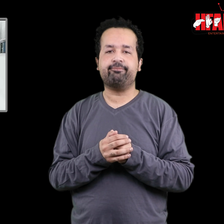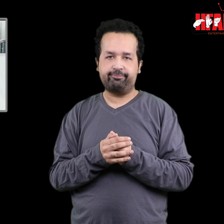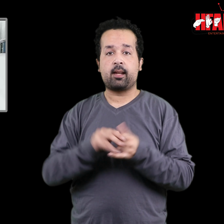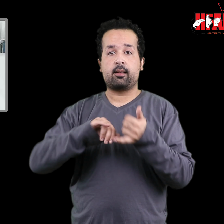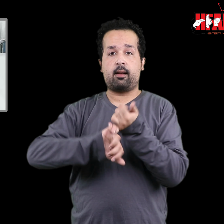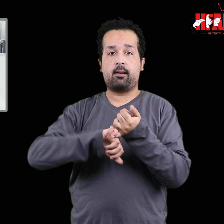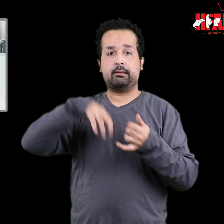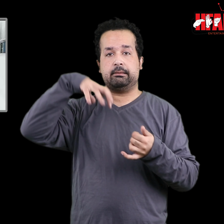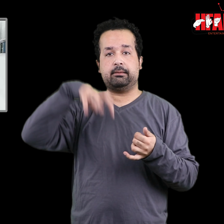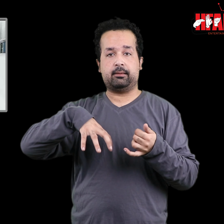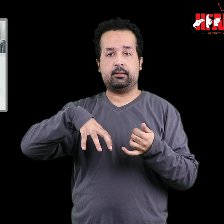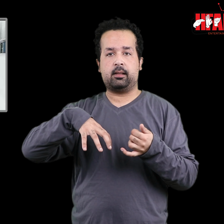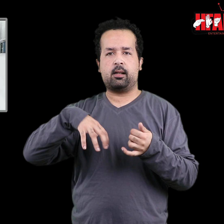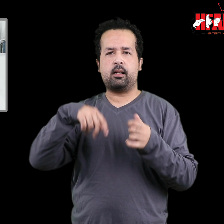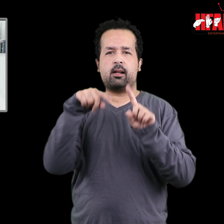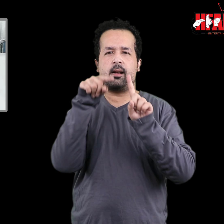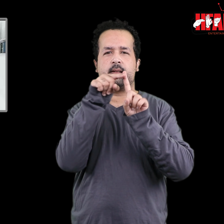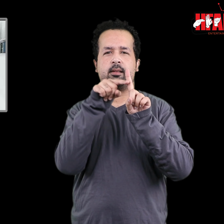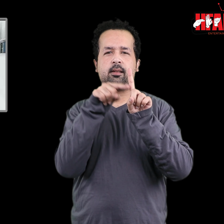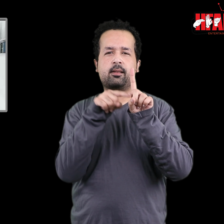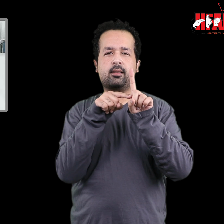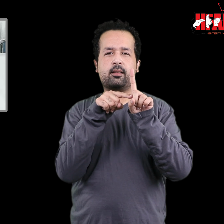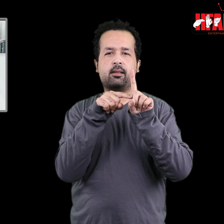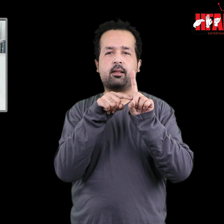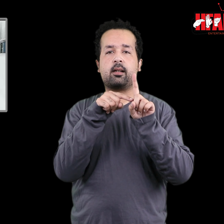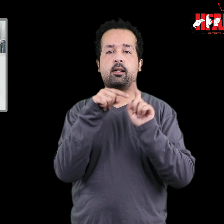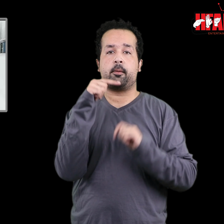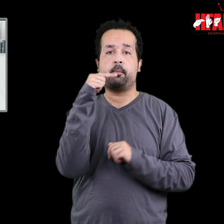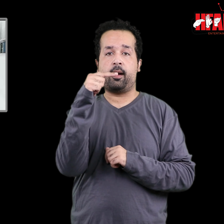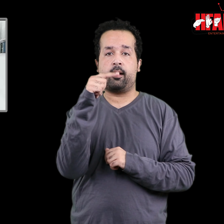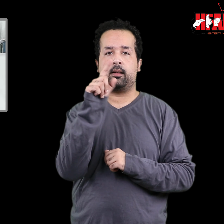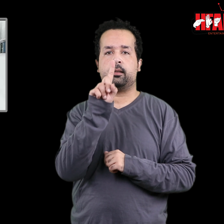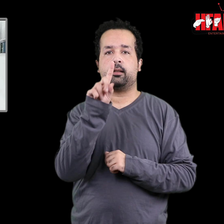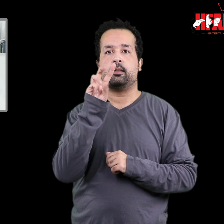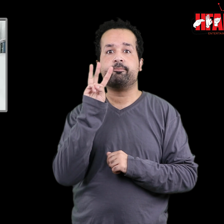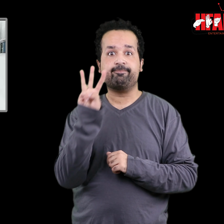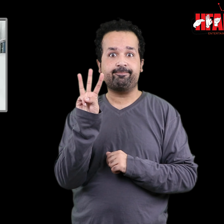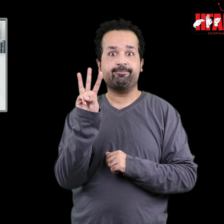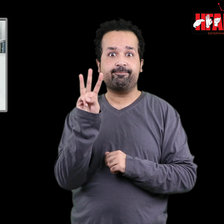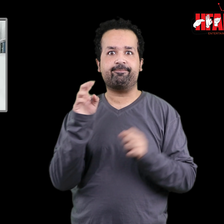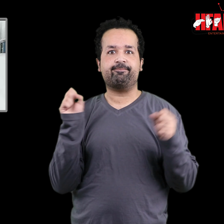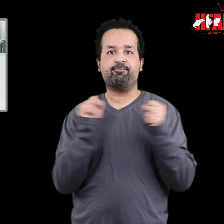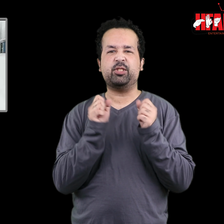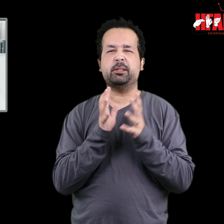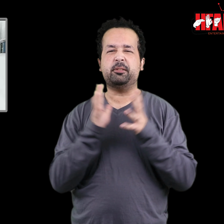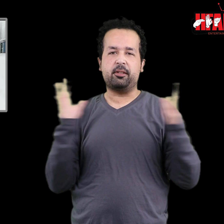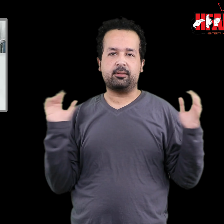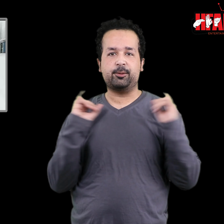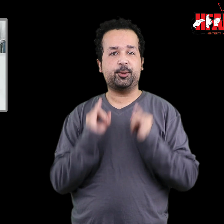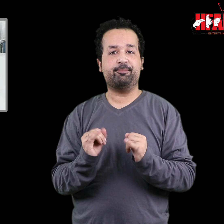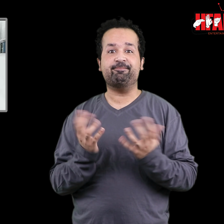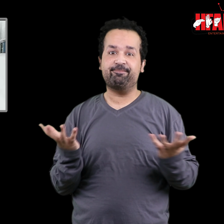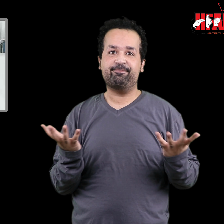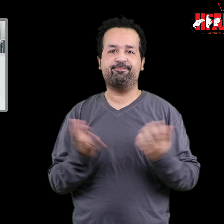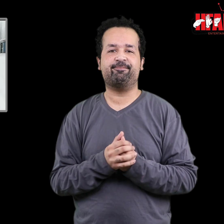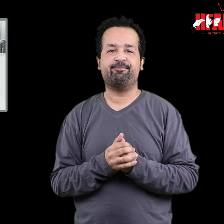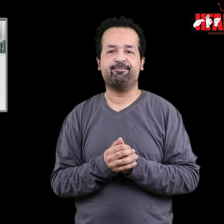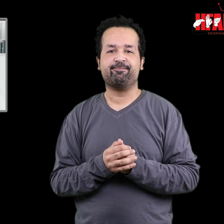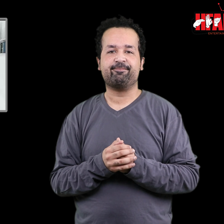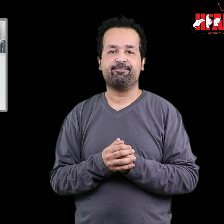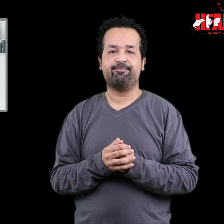In Skardu temperature dropped to minus 13